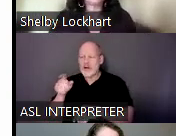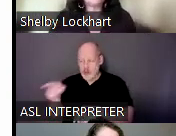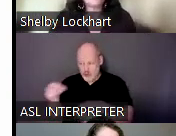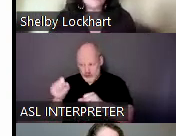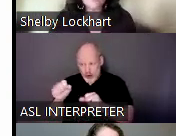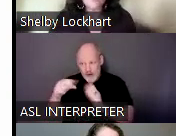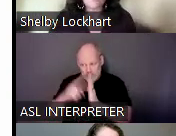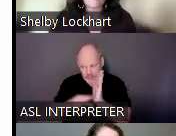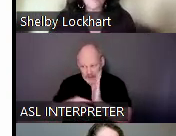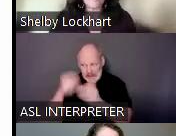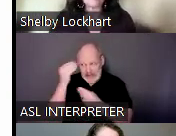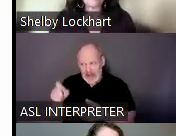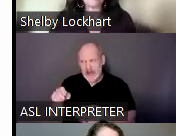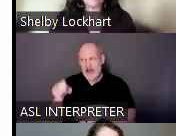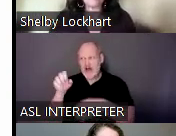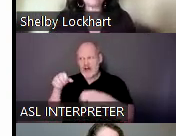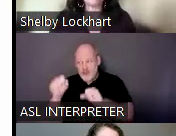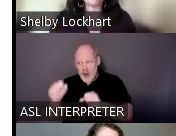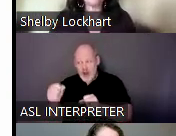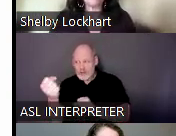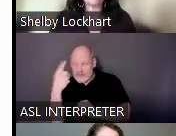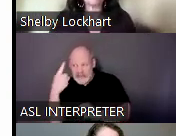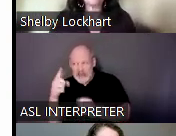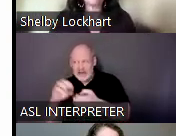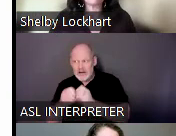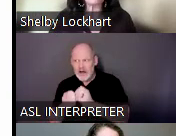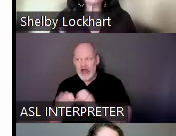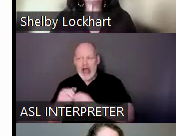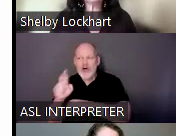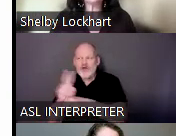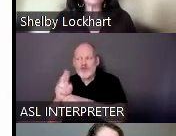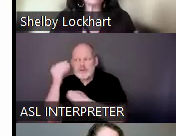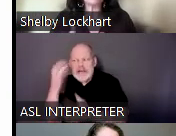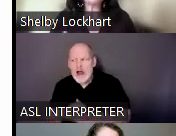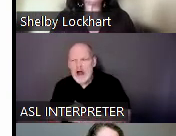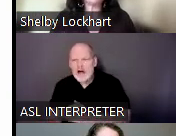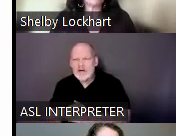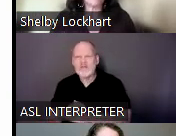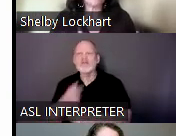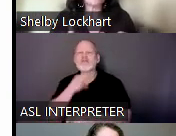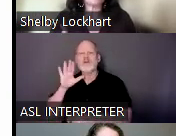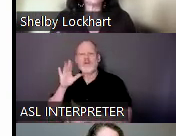use it to make attendance improvements; but I share this because this is the work, this is the